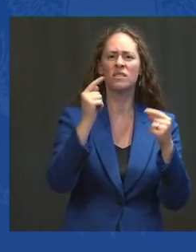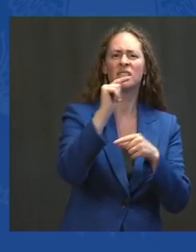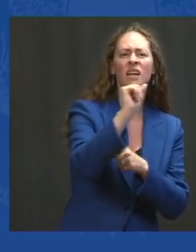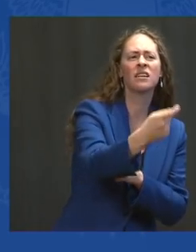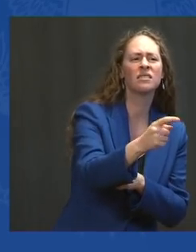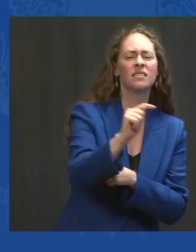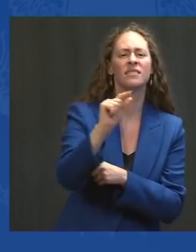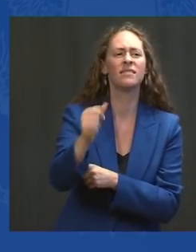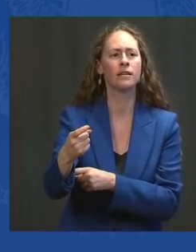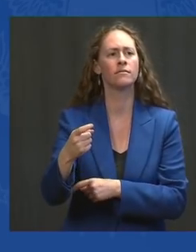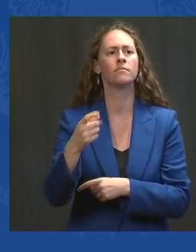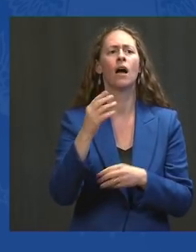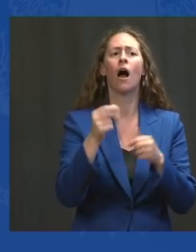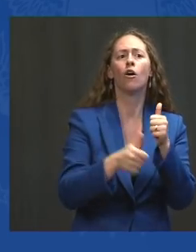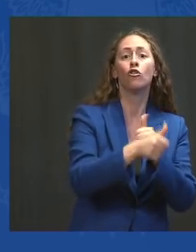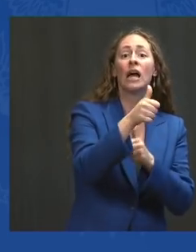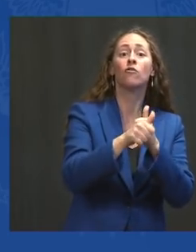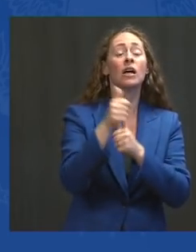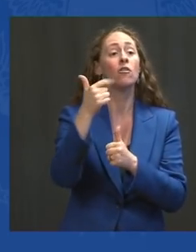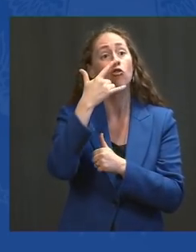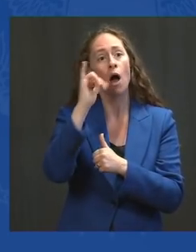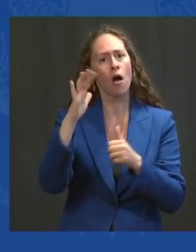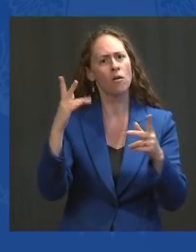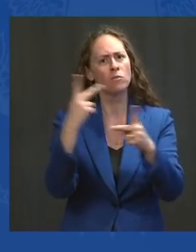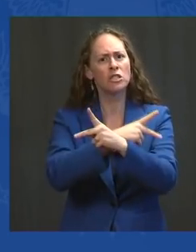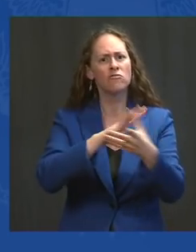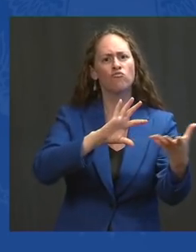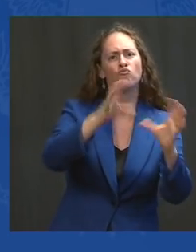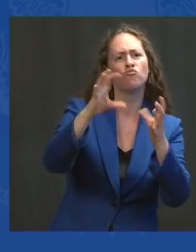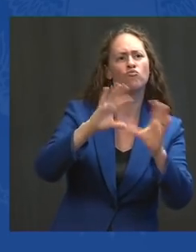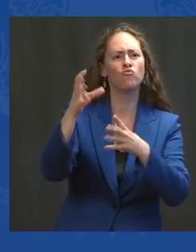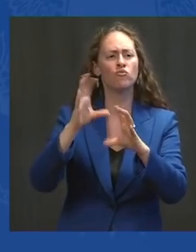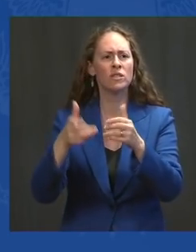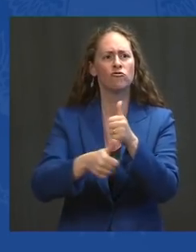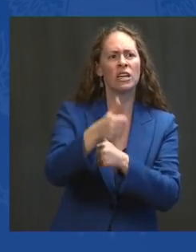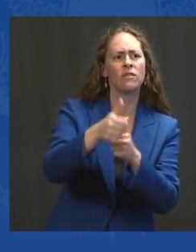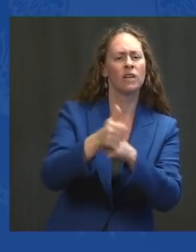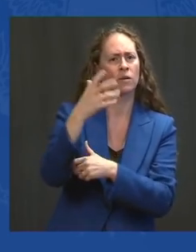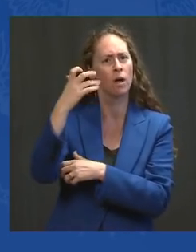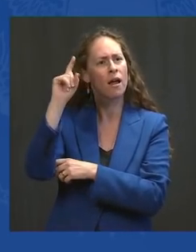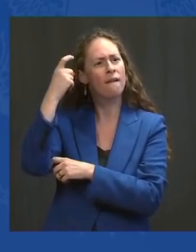the violence and the deadly insurrection on the Capitol on January 6th.